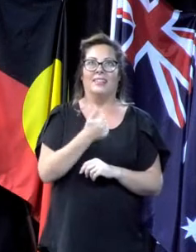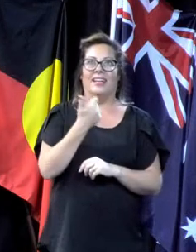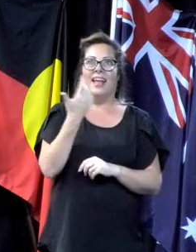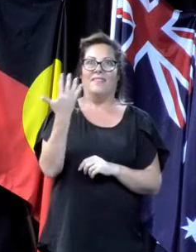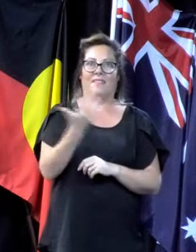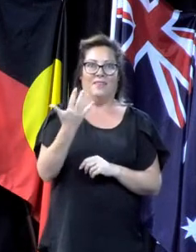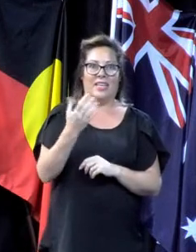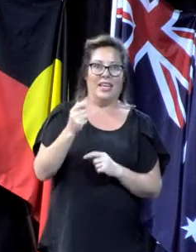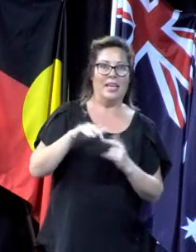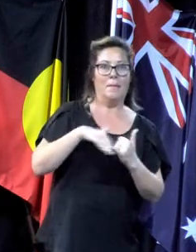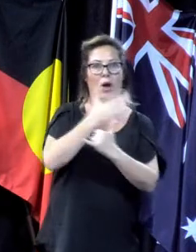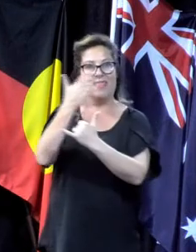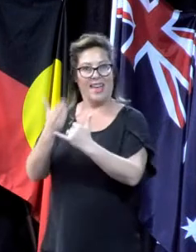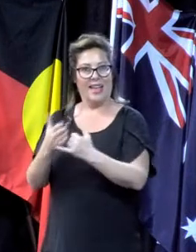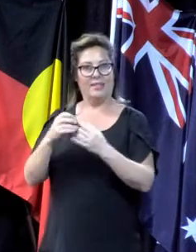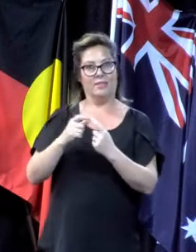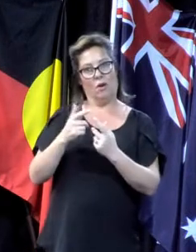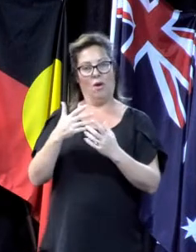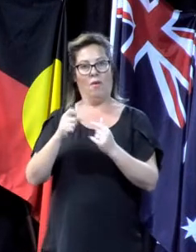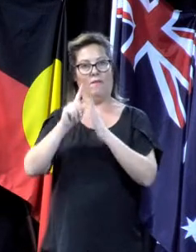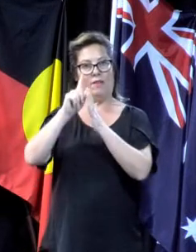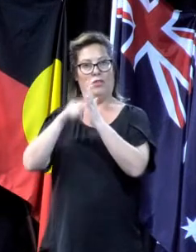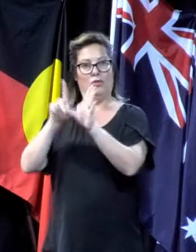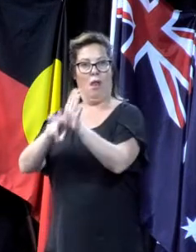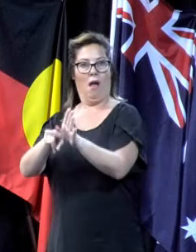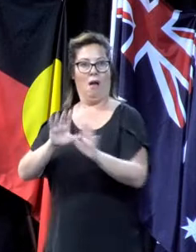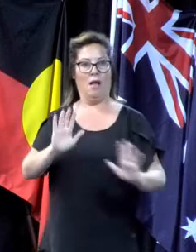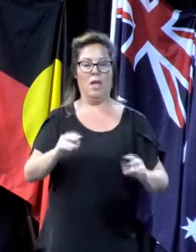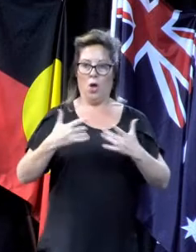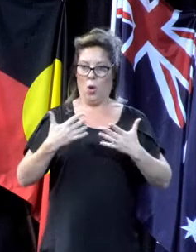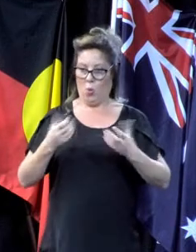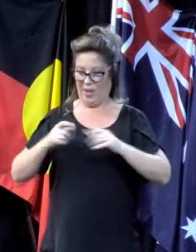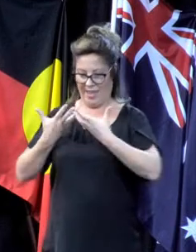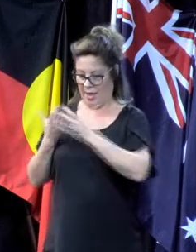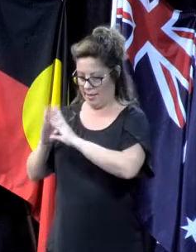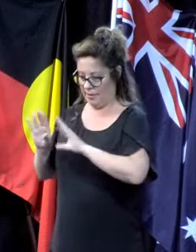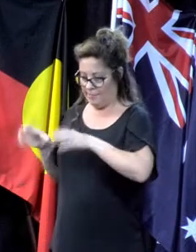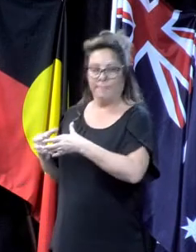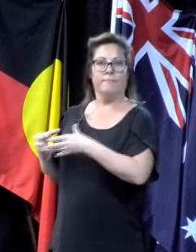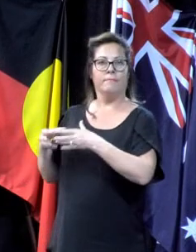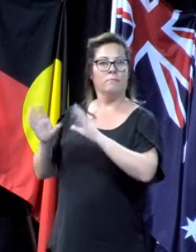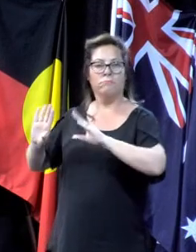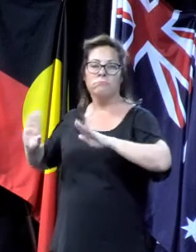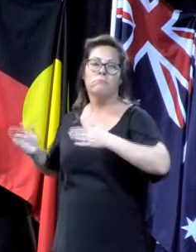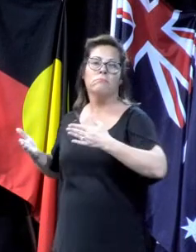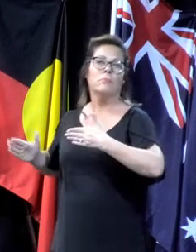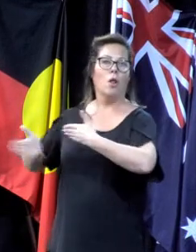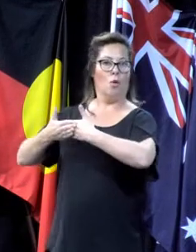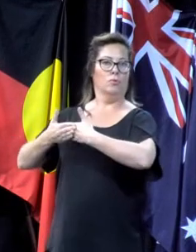all segregated classes at Thuringowa State High School had ceased, and all students with disability were now in regular classes